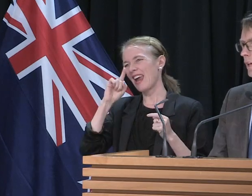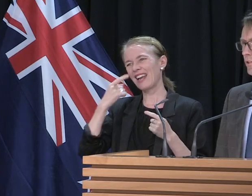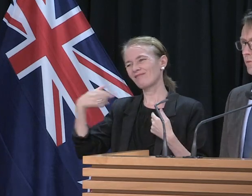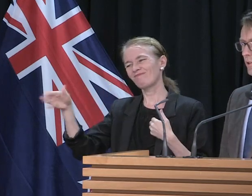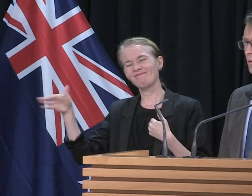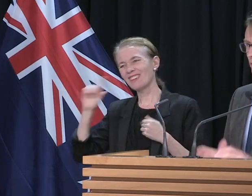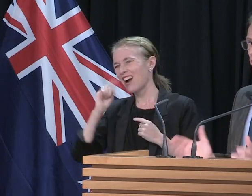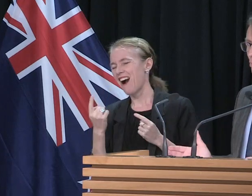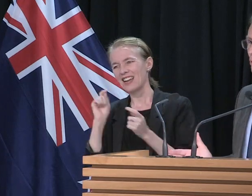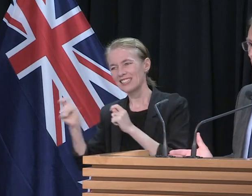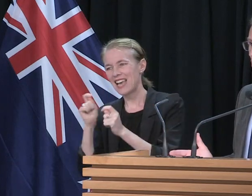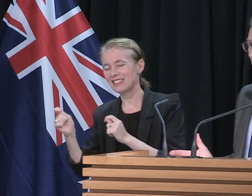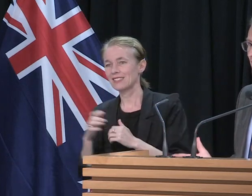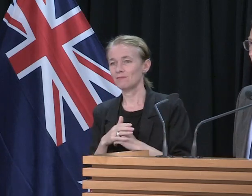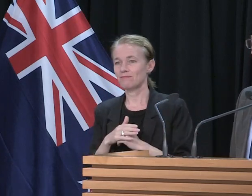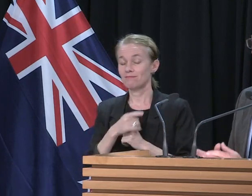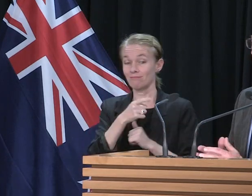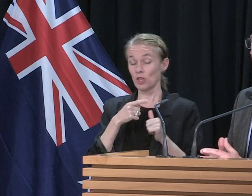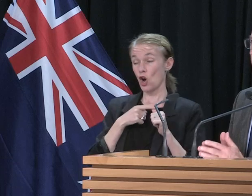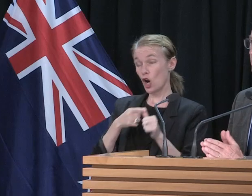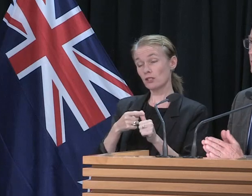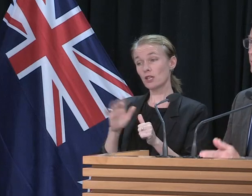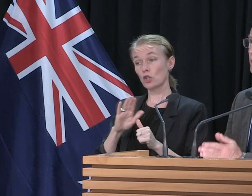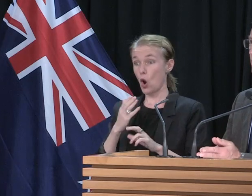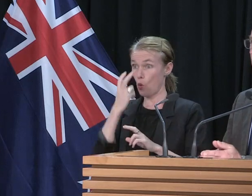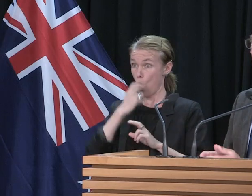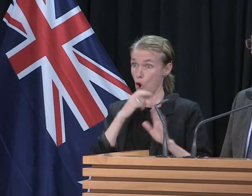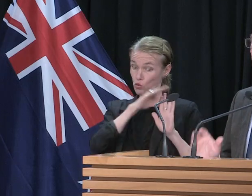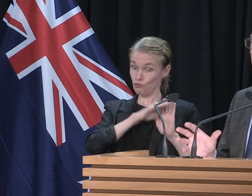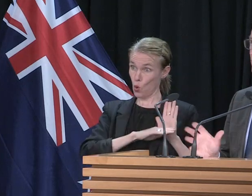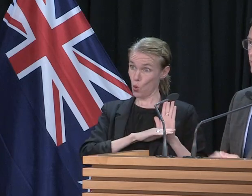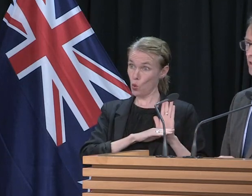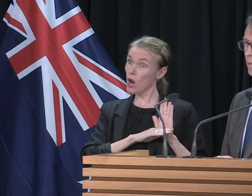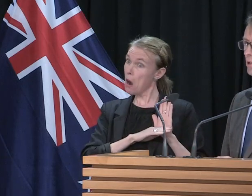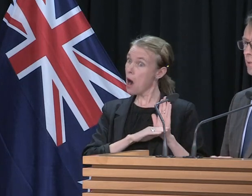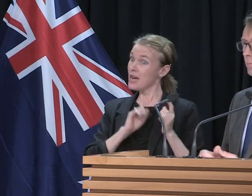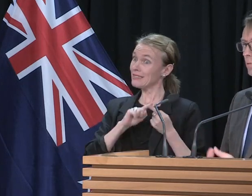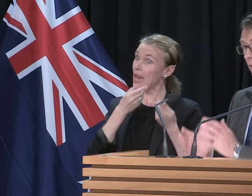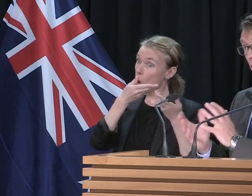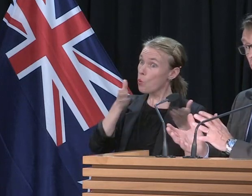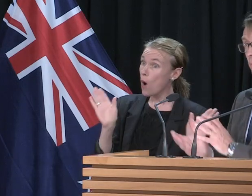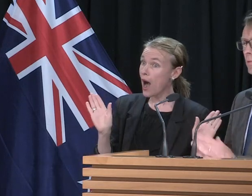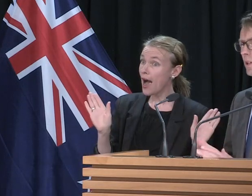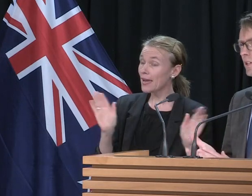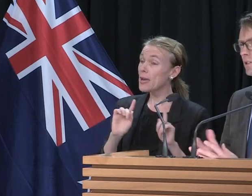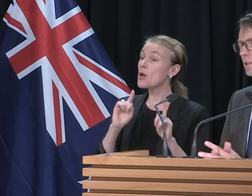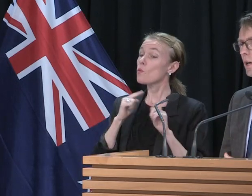testing numbers got dropped so low that it was unacceptable? So the case definition was still